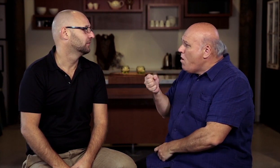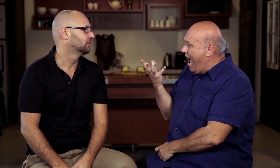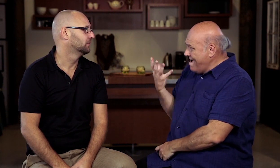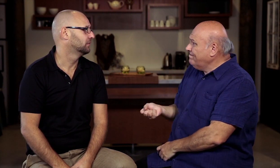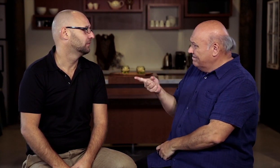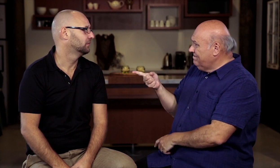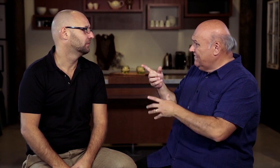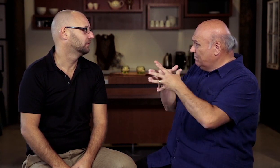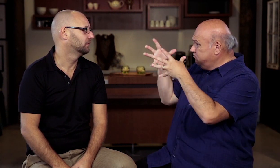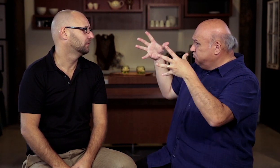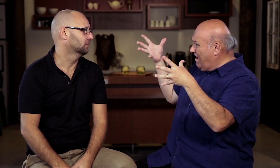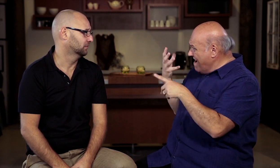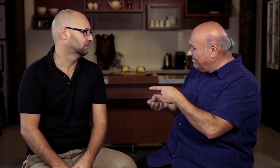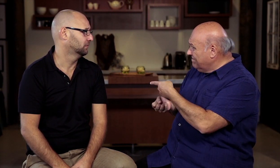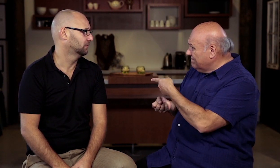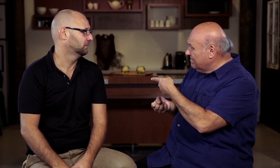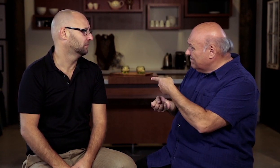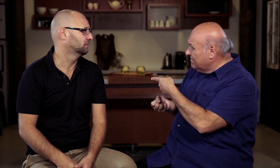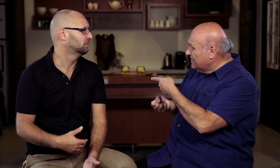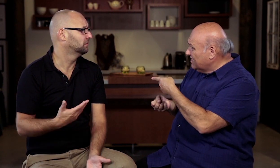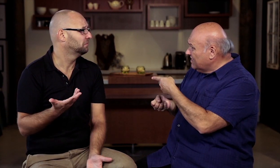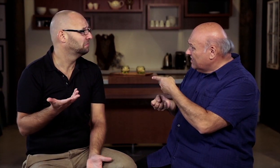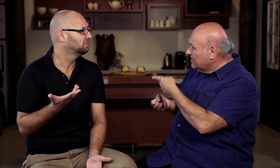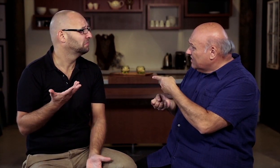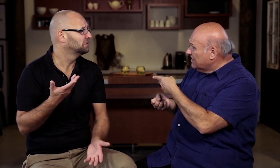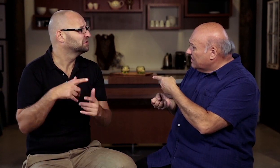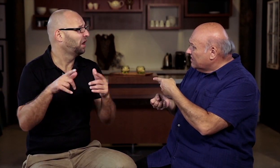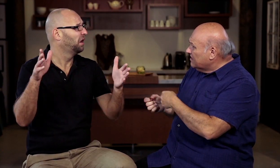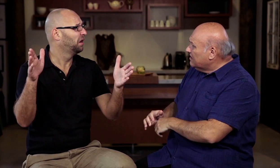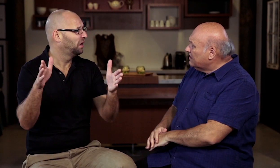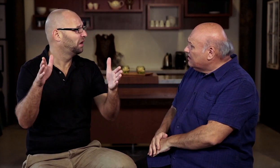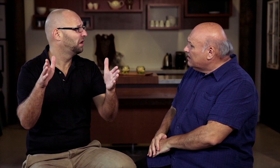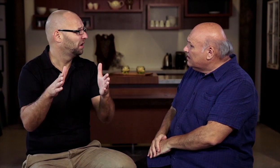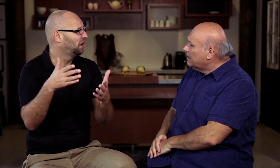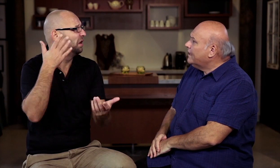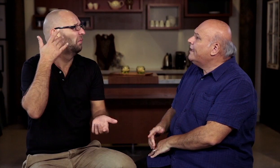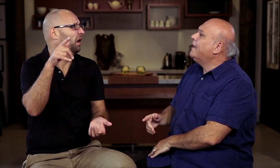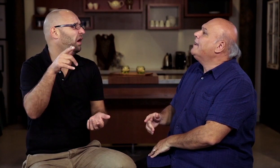treat young people to feel equal and alike. Are clubs growing because of older people? Generally,